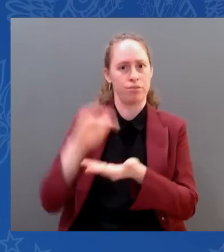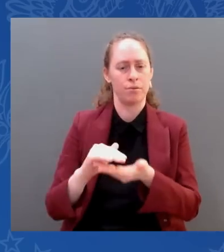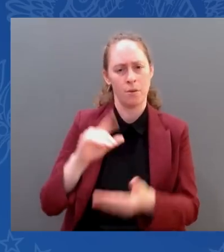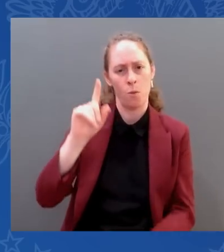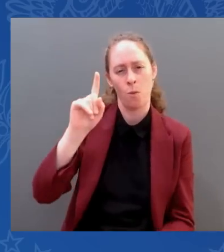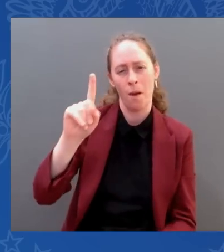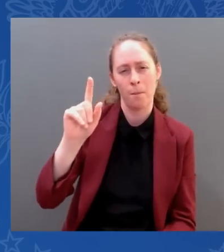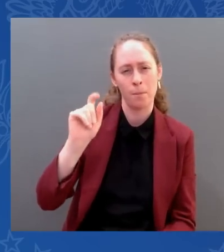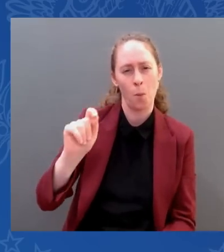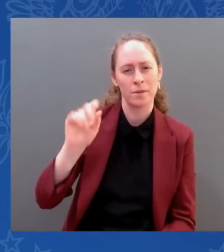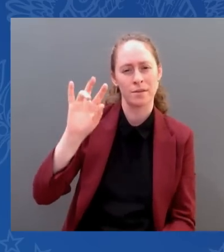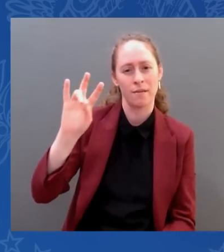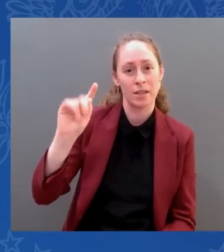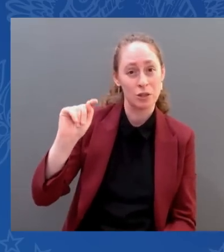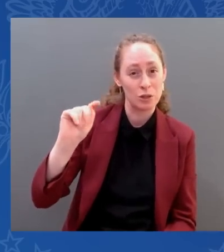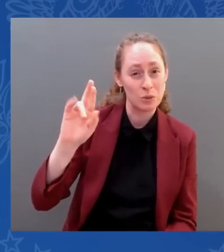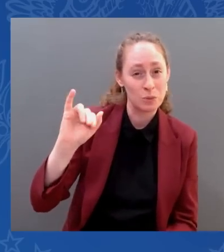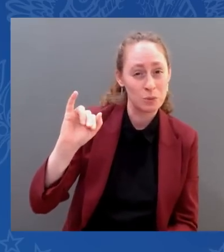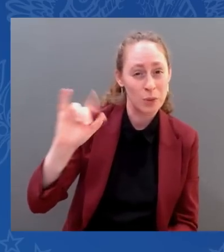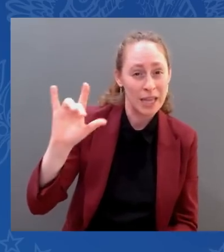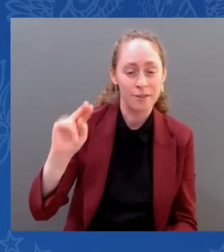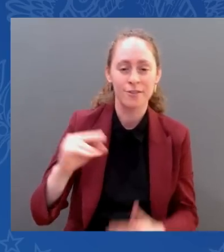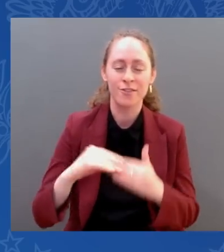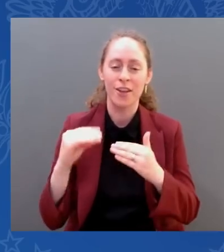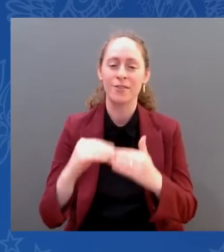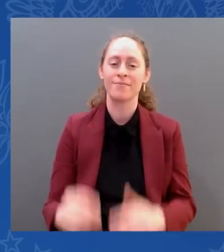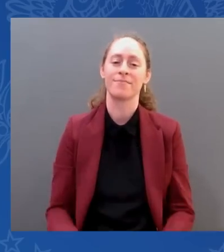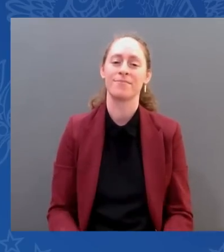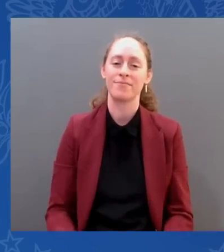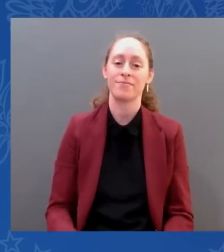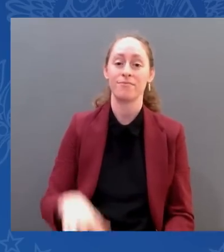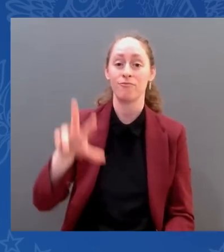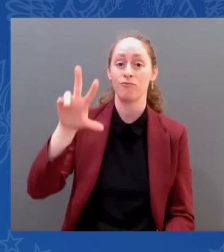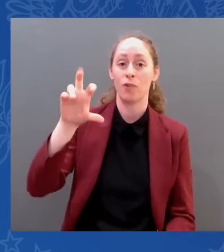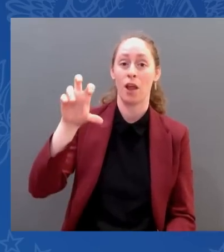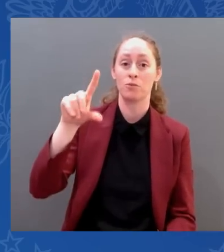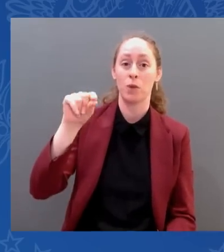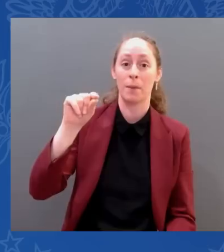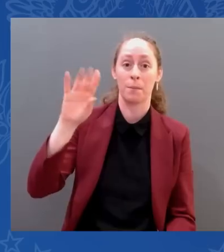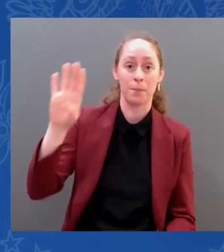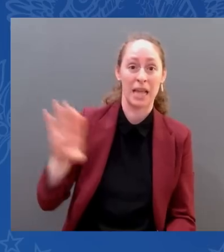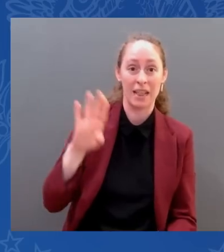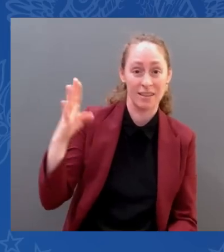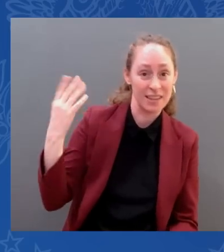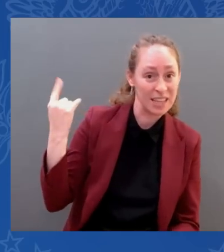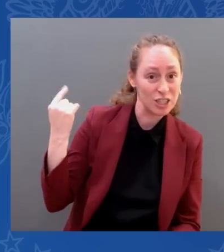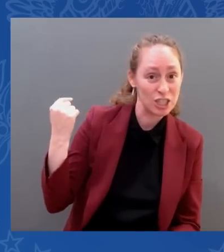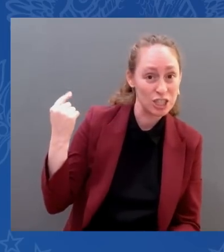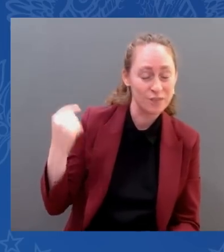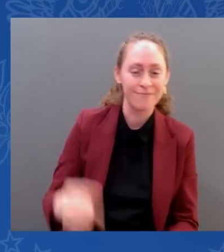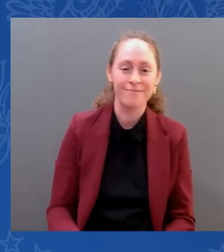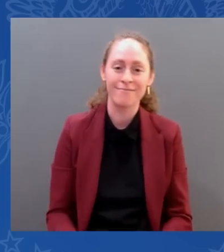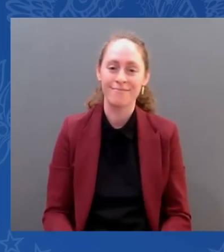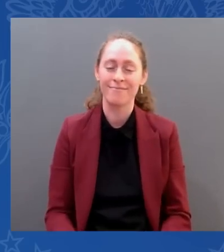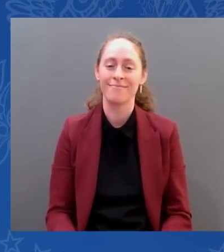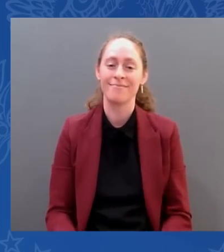If I hear one of my MAGA friends once again talk about debt and deficits, I'm going to -- anyway -- I'm going to be good.